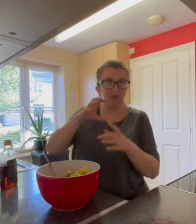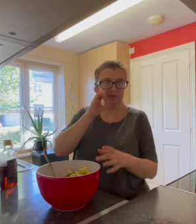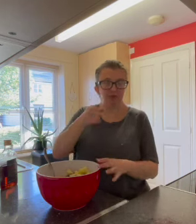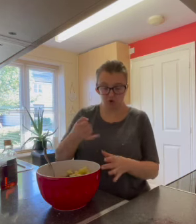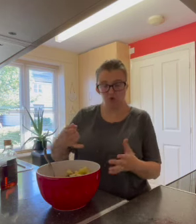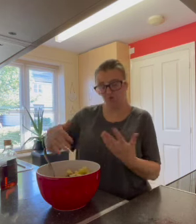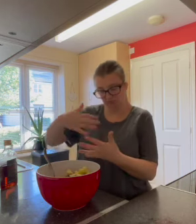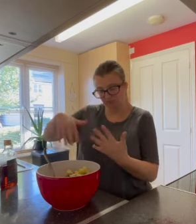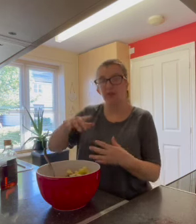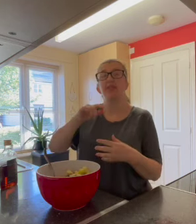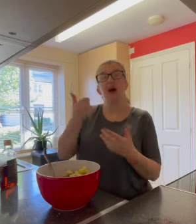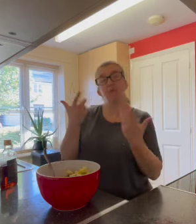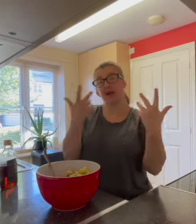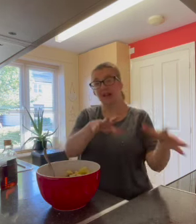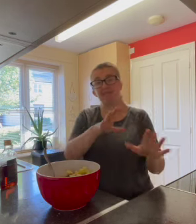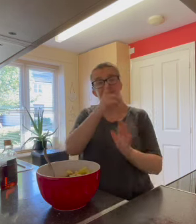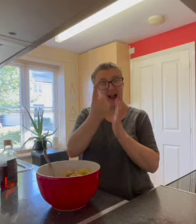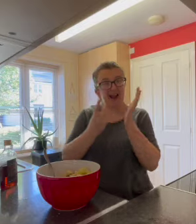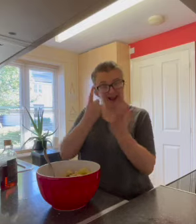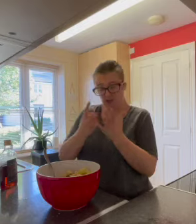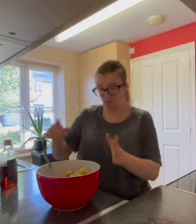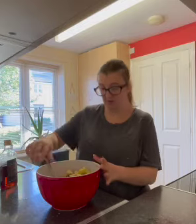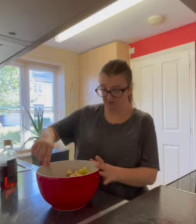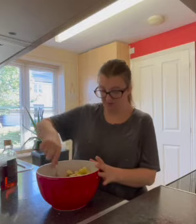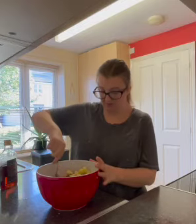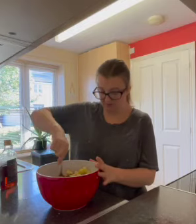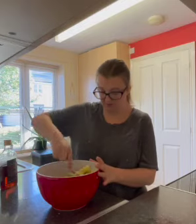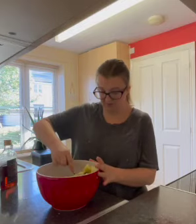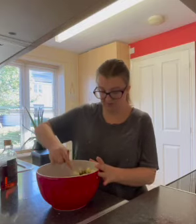When you are done with mixing those, leave it to soak for one hour.